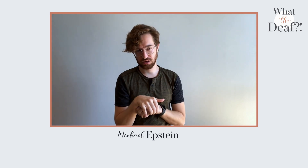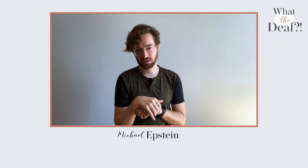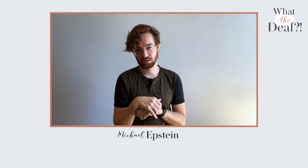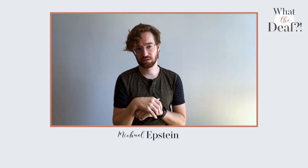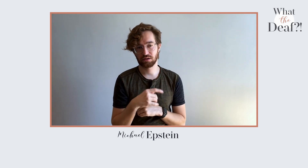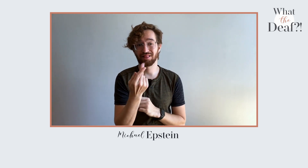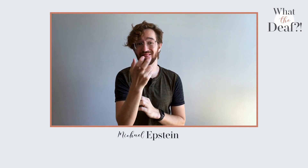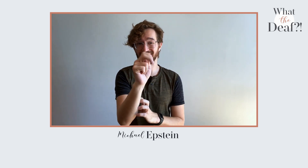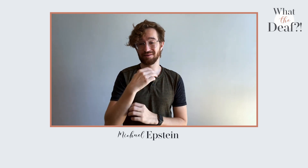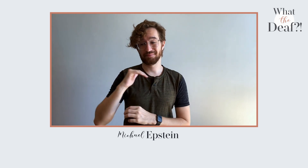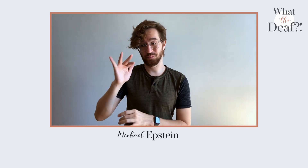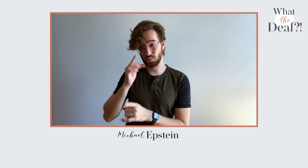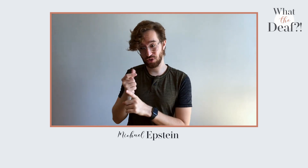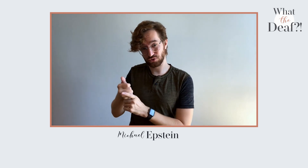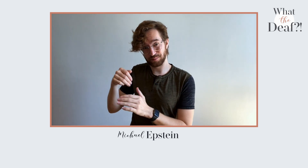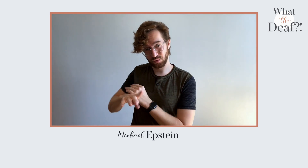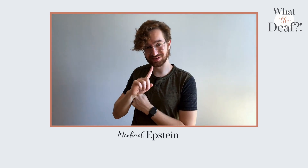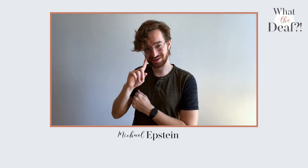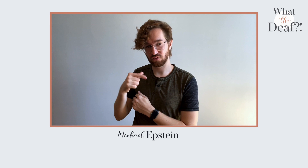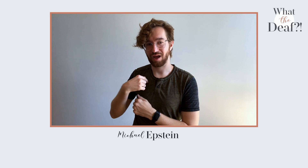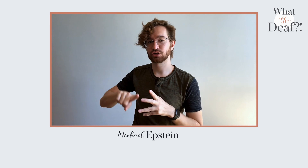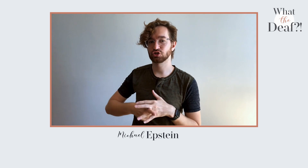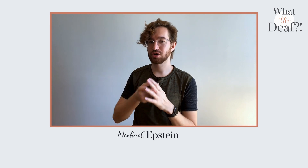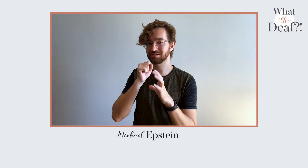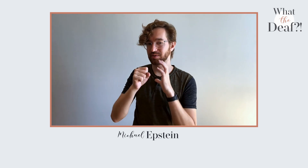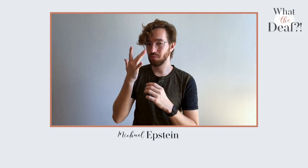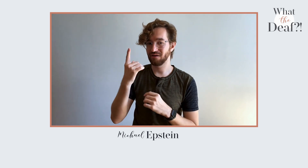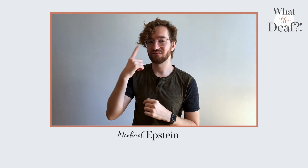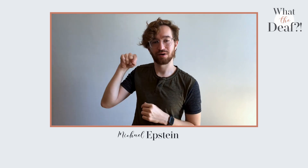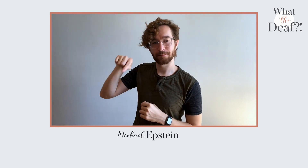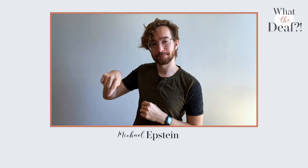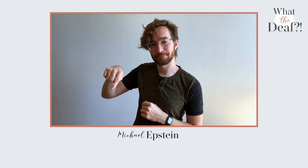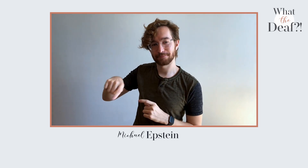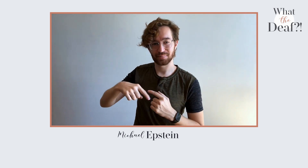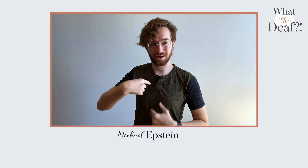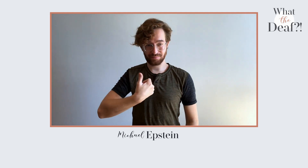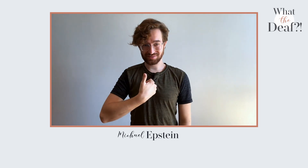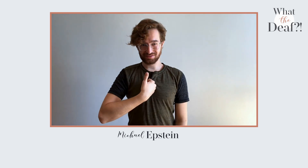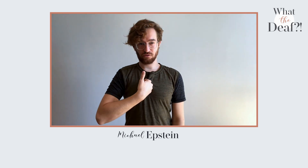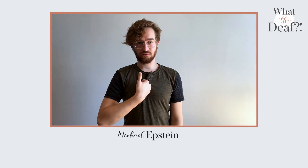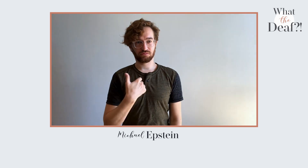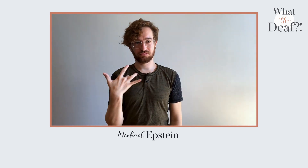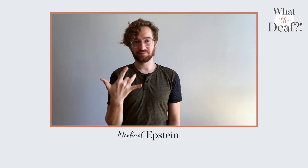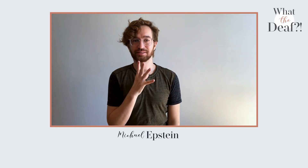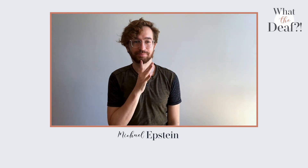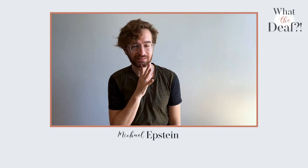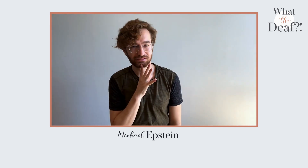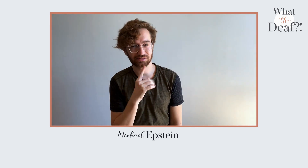So like I said, once my brother was born deaf, everyone in the family would sign and speak at the same time, simultaneous communication, for his benefit.